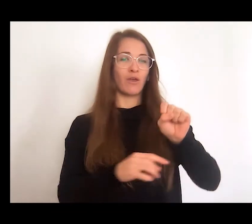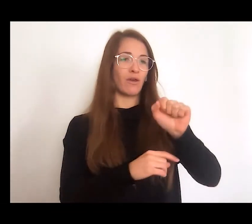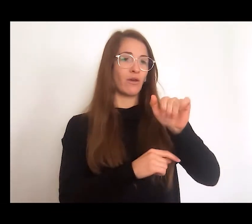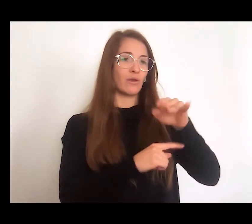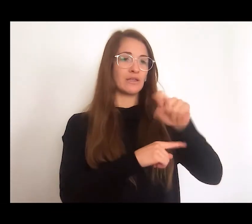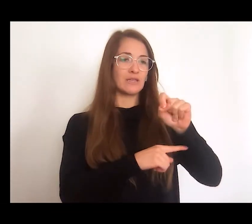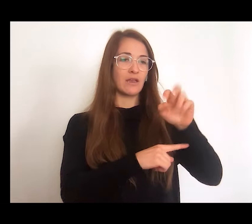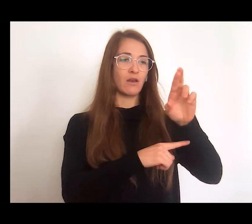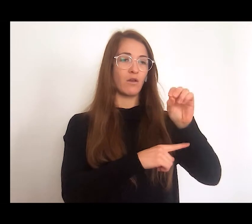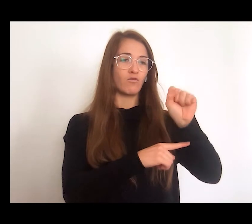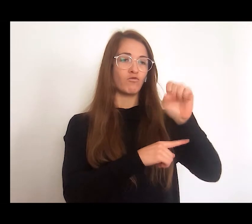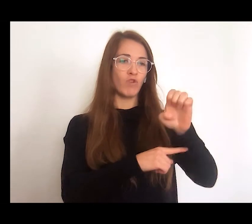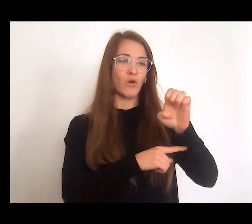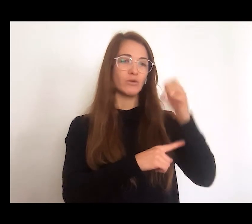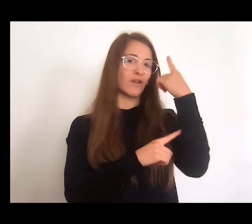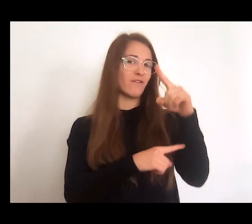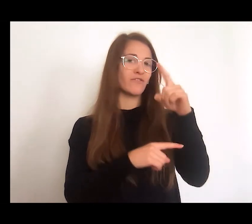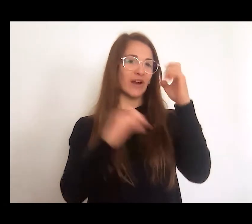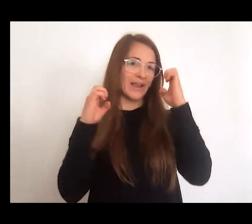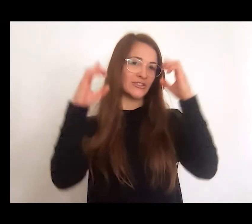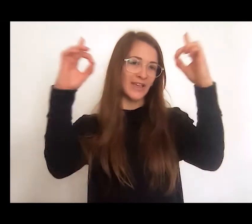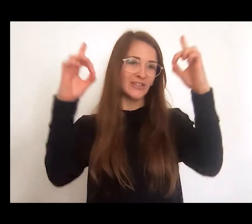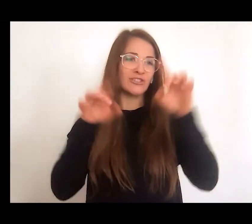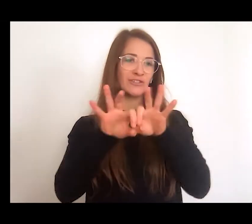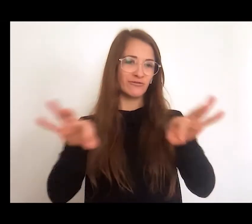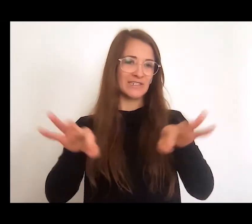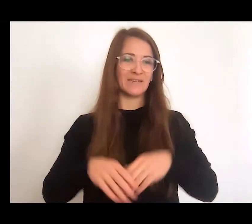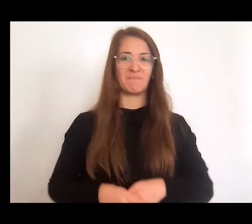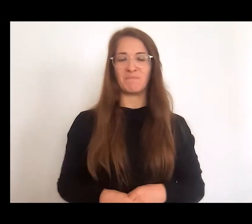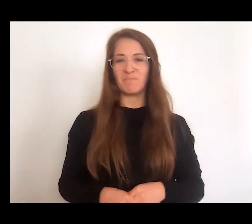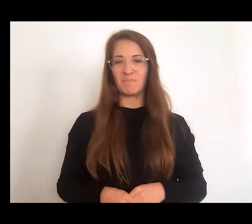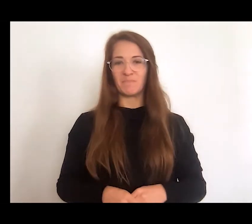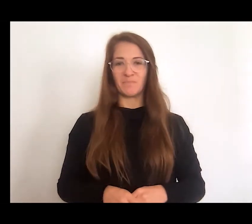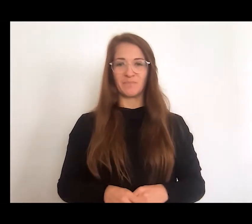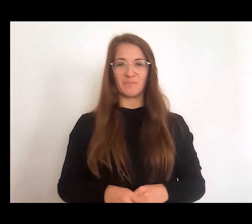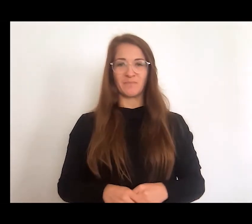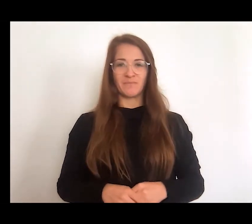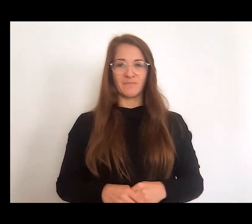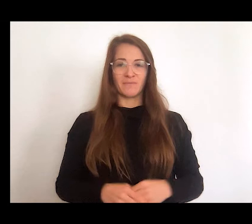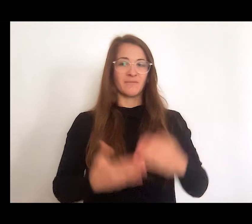SO I DECIDED TO GO TO SAINT ROSE TO PURSUE AN EDUCATION DEGREE.